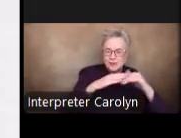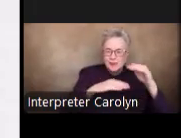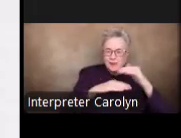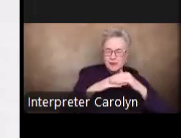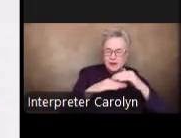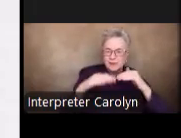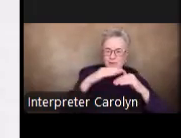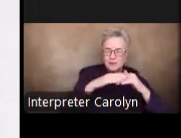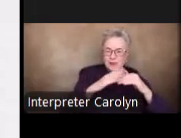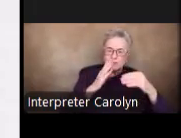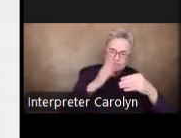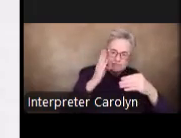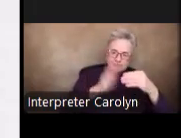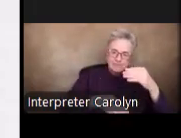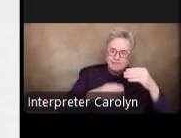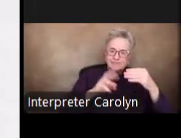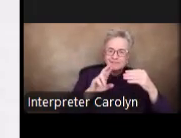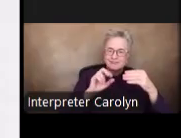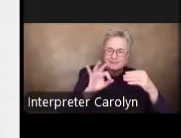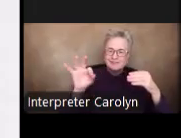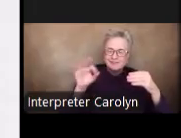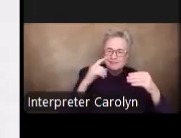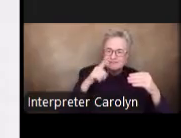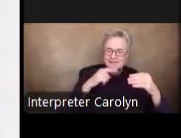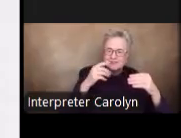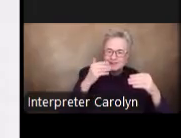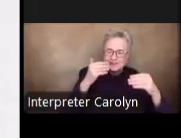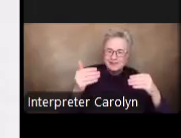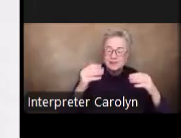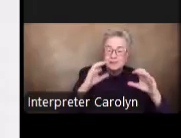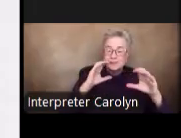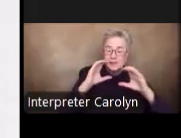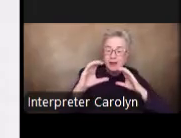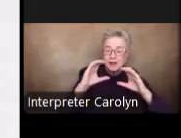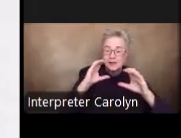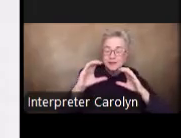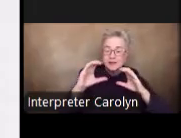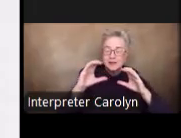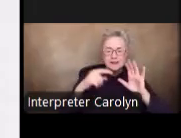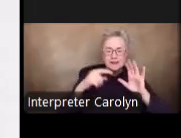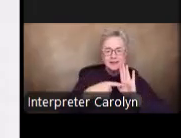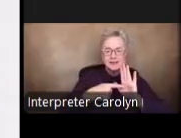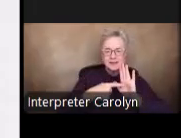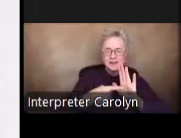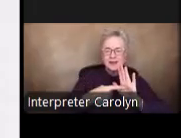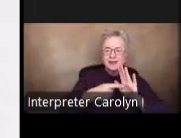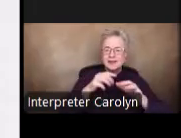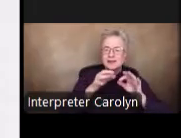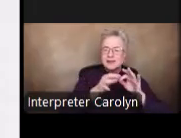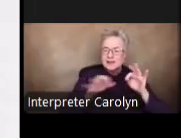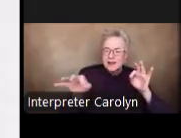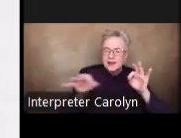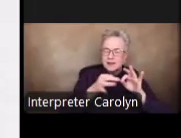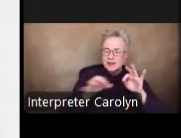the roof and make it functional in communication. They represent those early sentences where words are layered together to